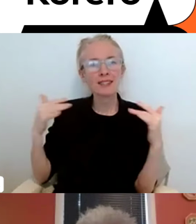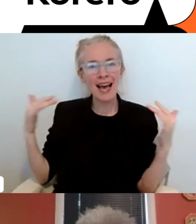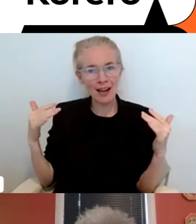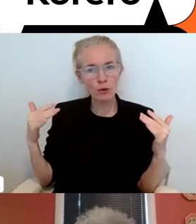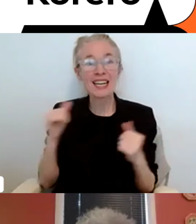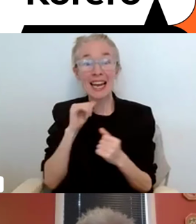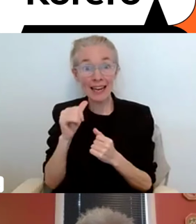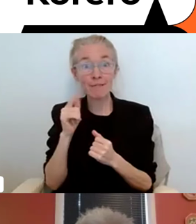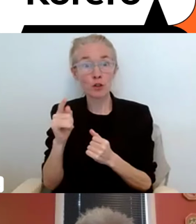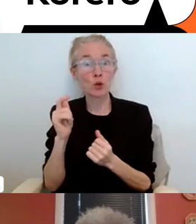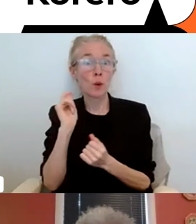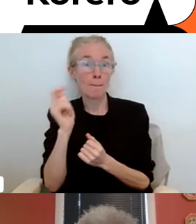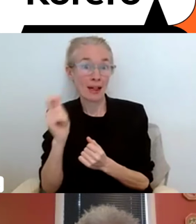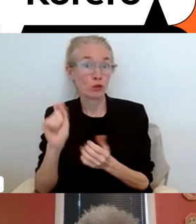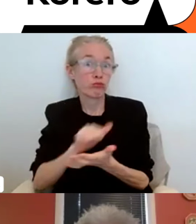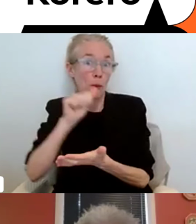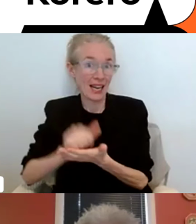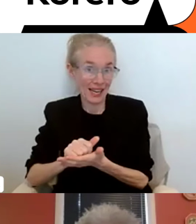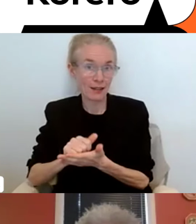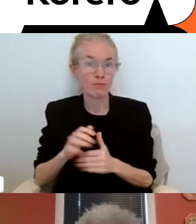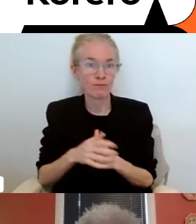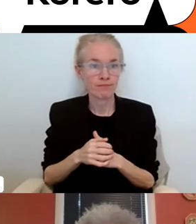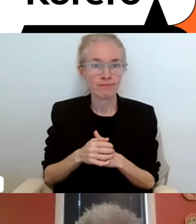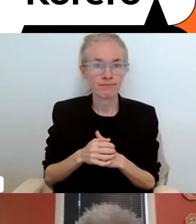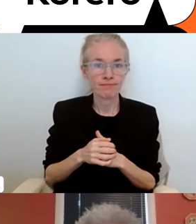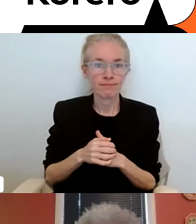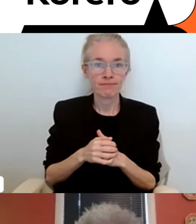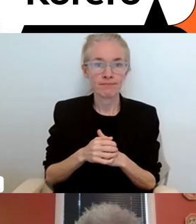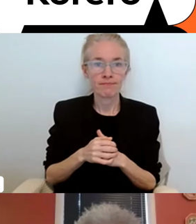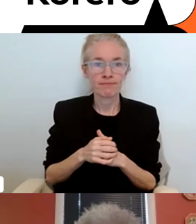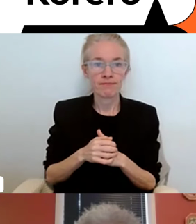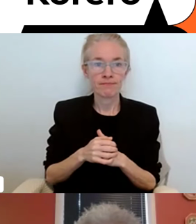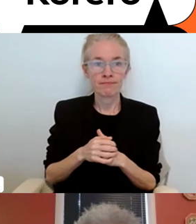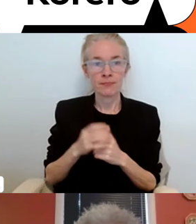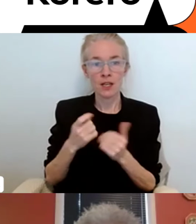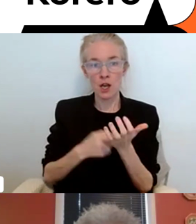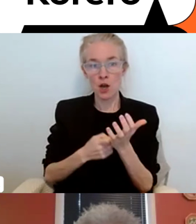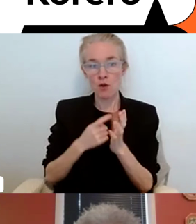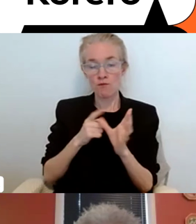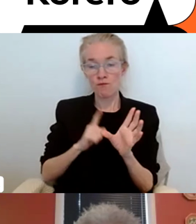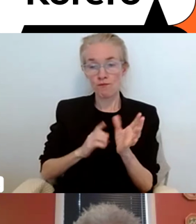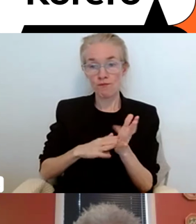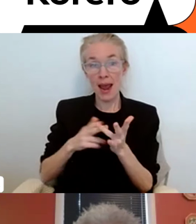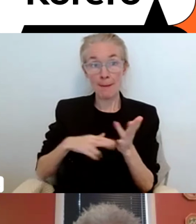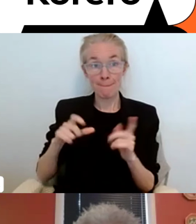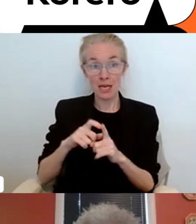Yeah no, true enough. Because you come across things like, hey there